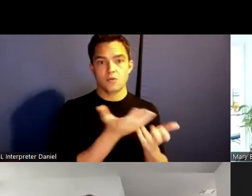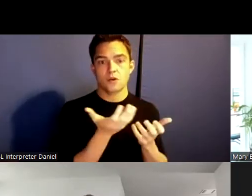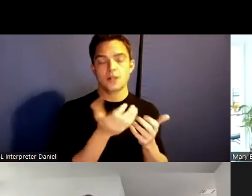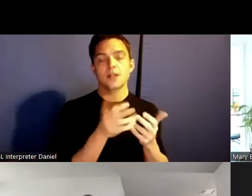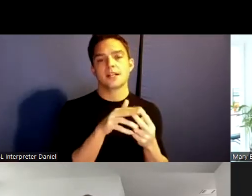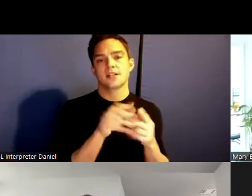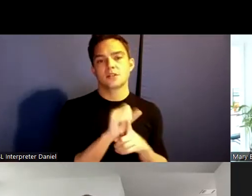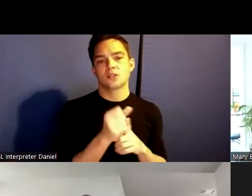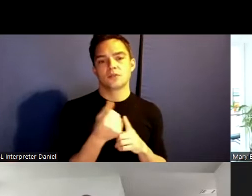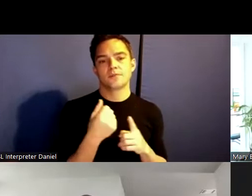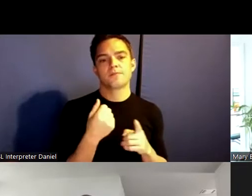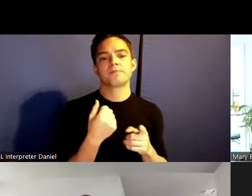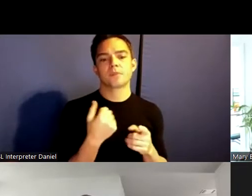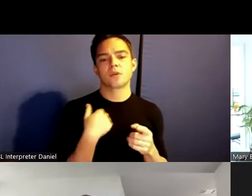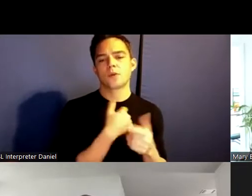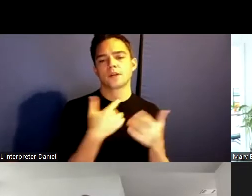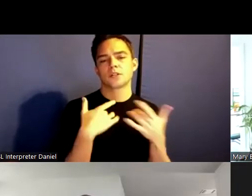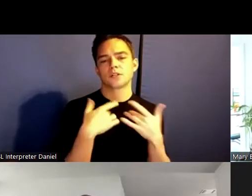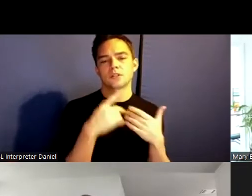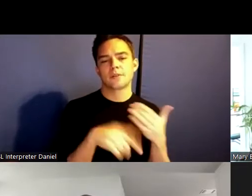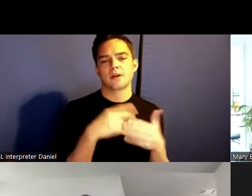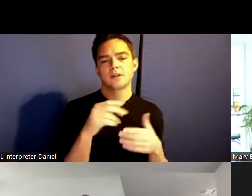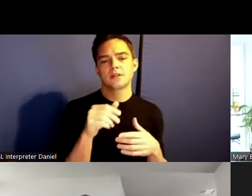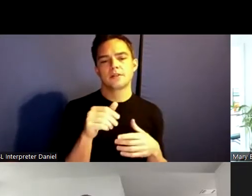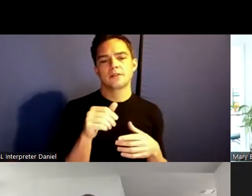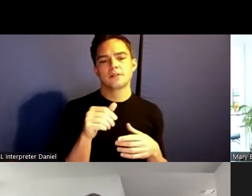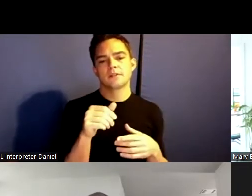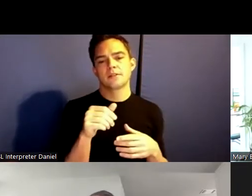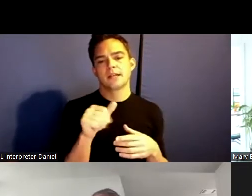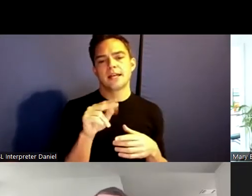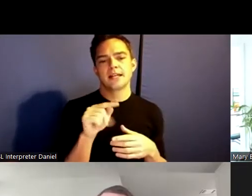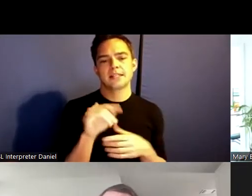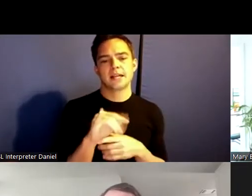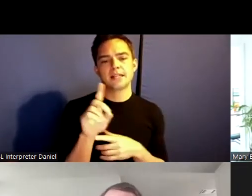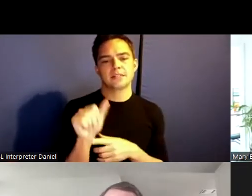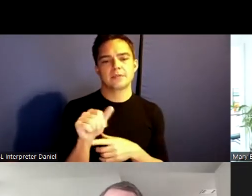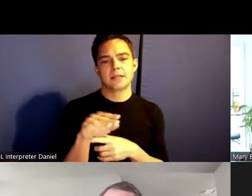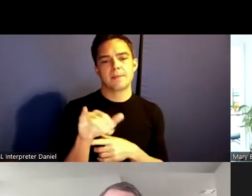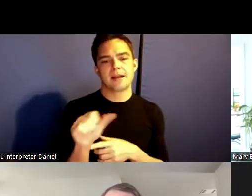we're concerned about anti-disability bias in advanced care planning. We often call